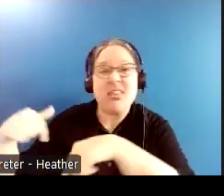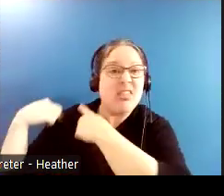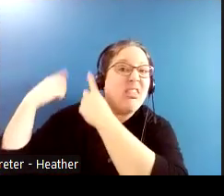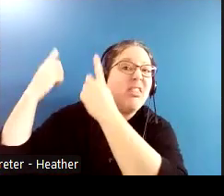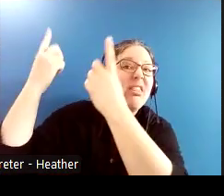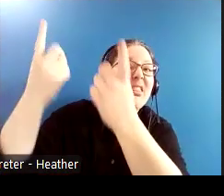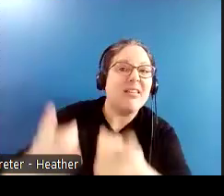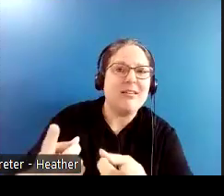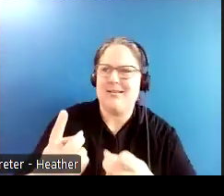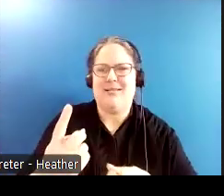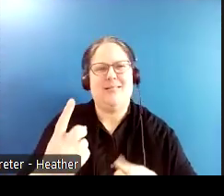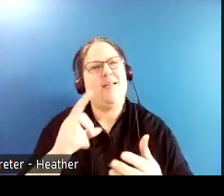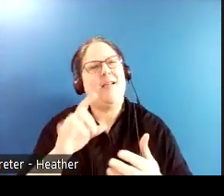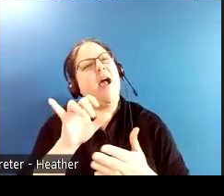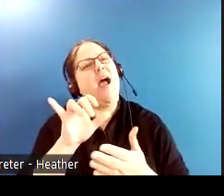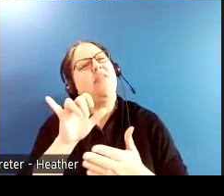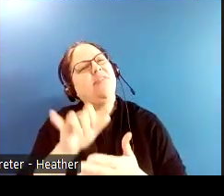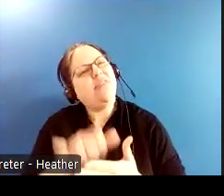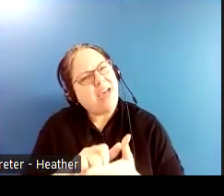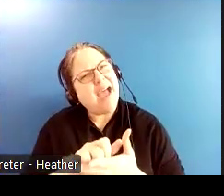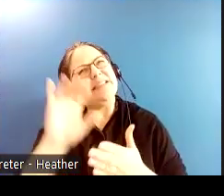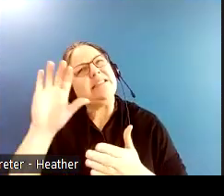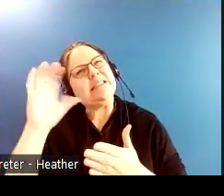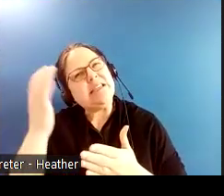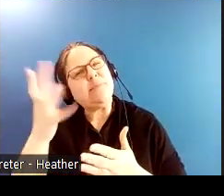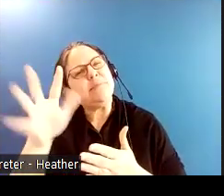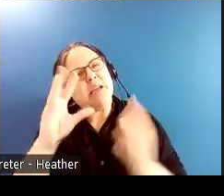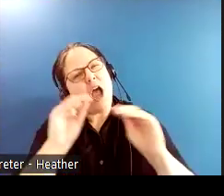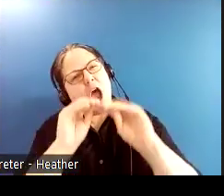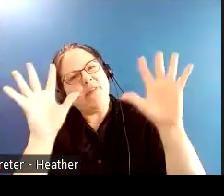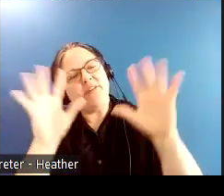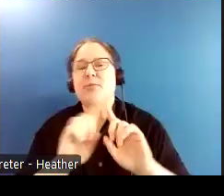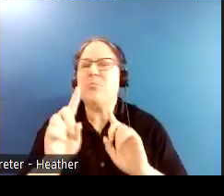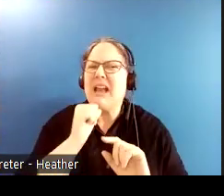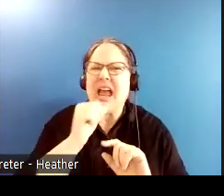uh seems obvious once said out loud, but it's something that hadn't occurred to me until I